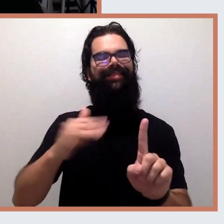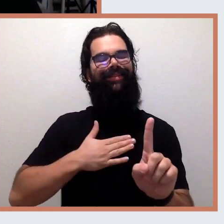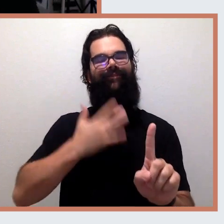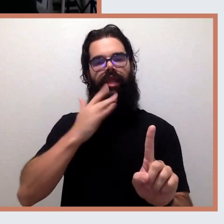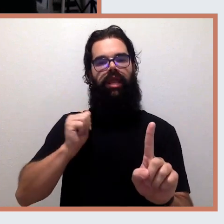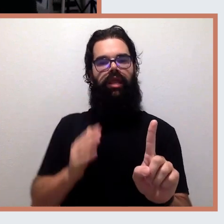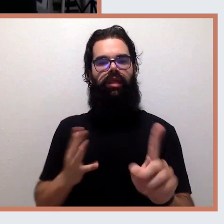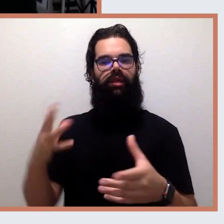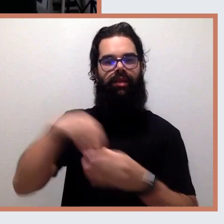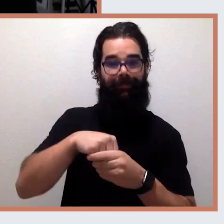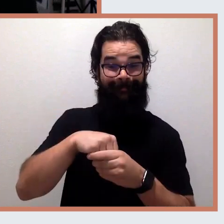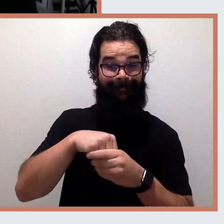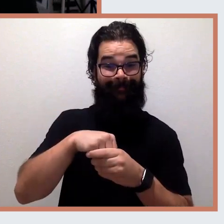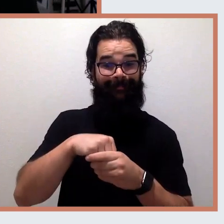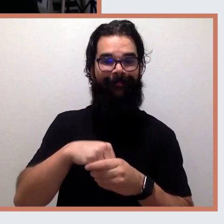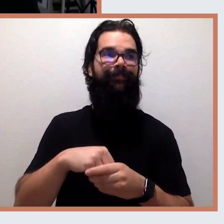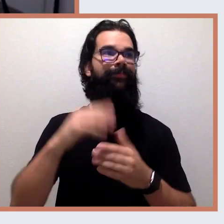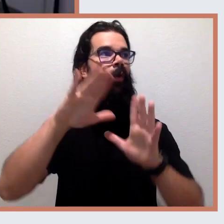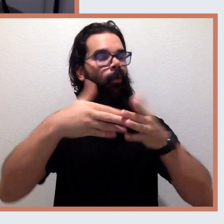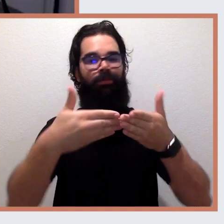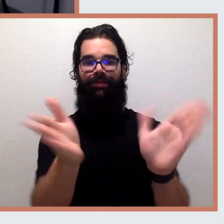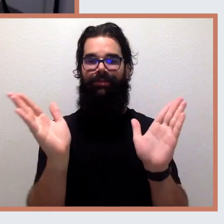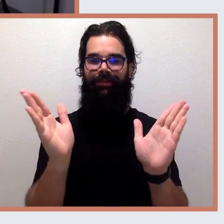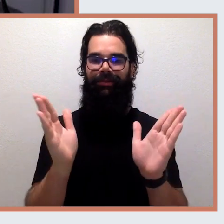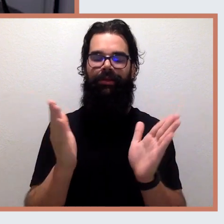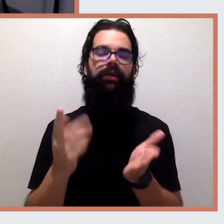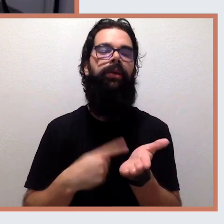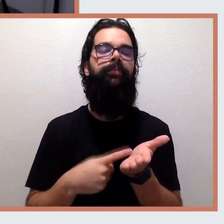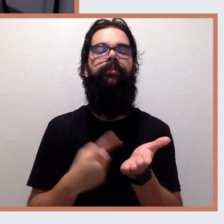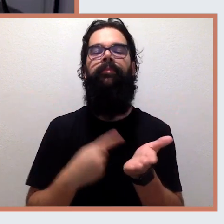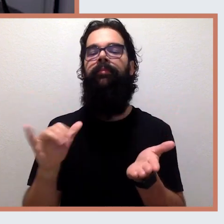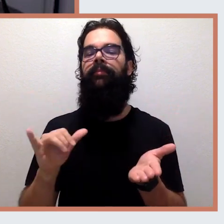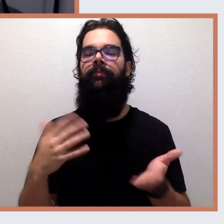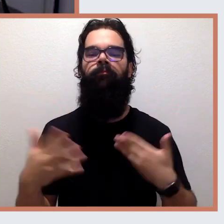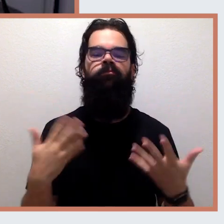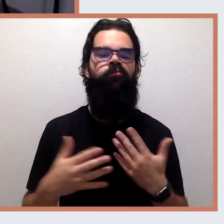"I need to watch this before the Oscars cause it's getting all this hype." Is because it had one of my favorite actors in it,